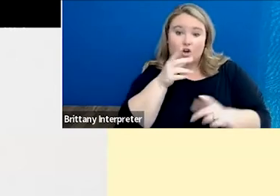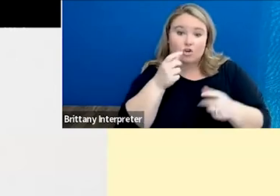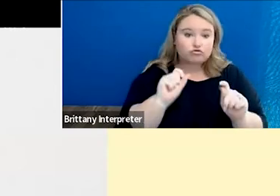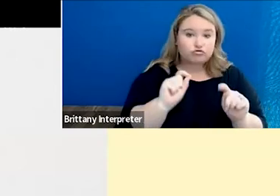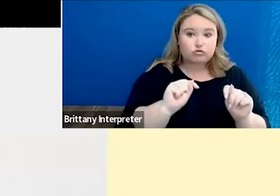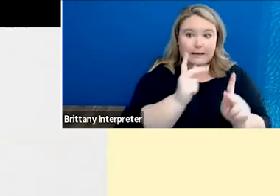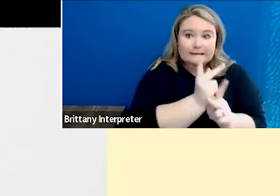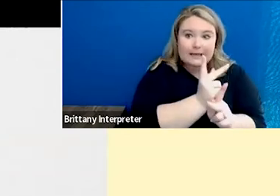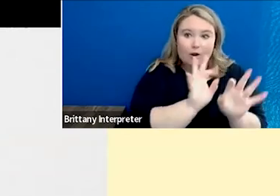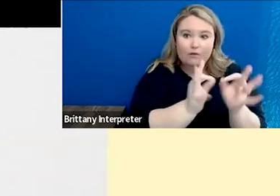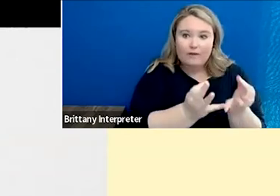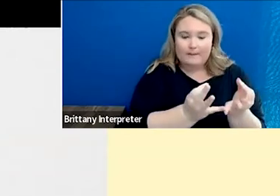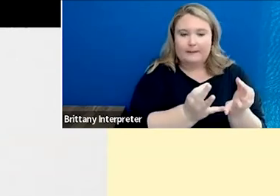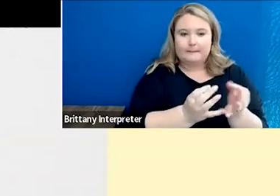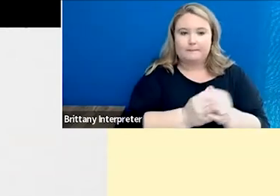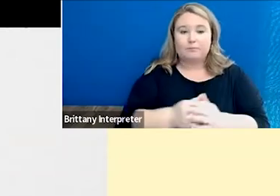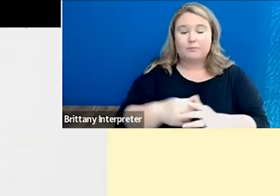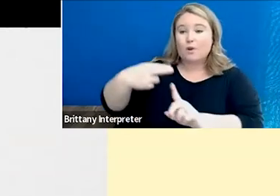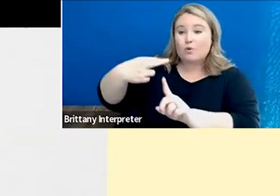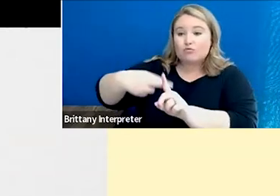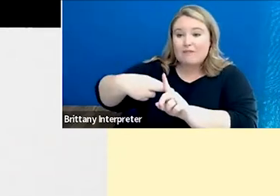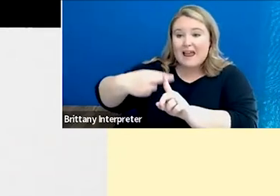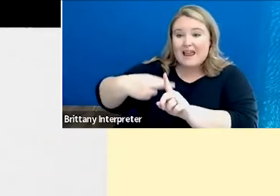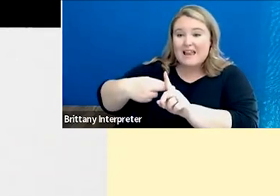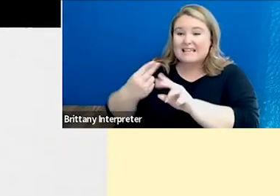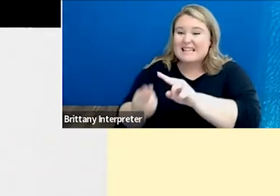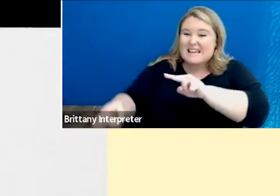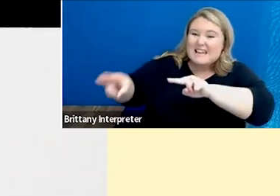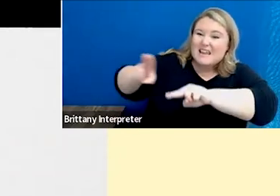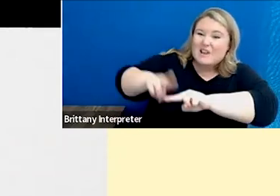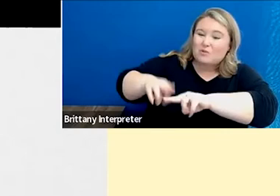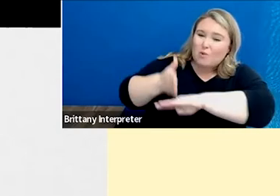And rent is up 50 plus percent in Miami in the last year.